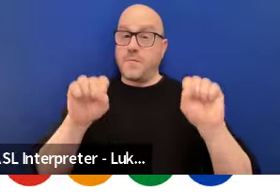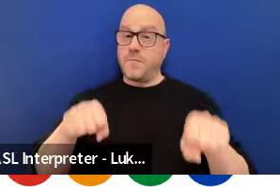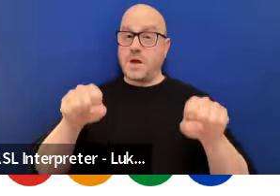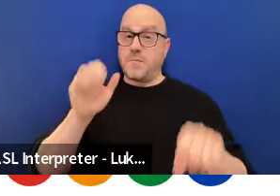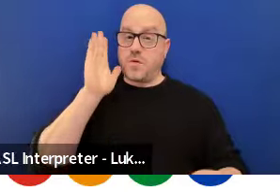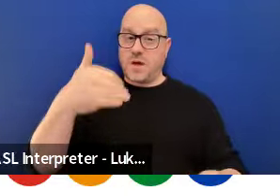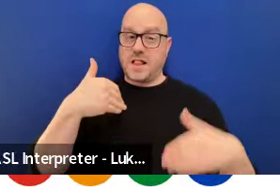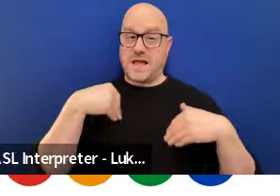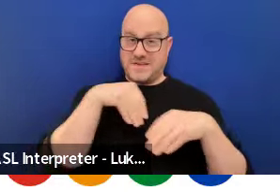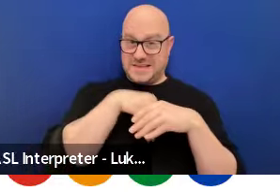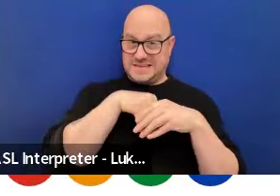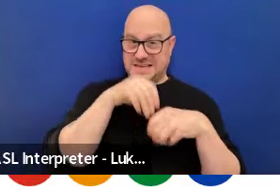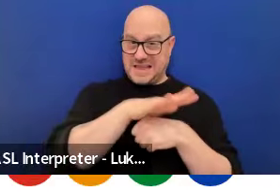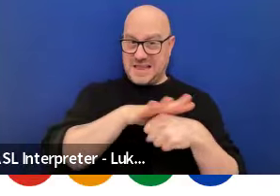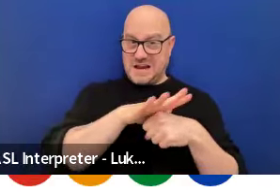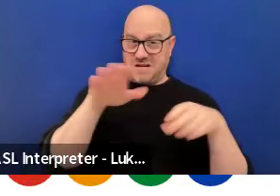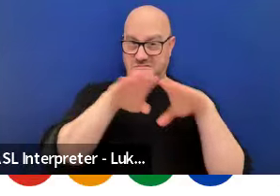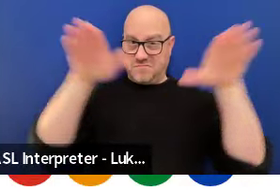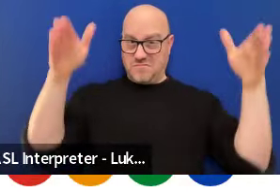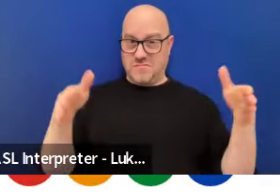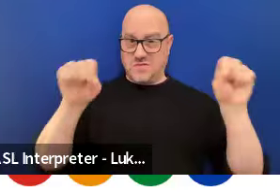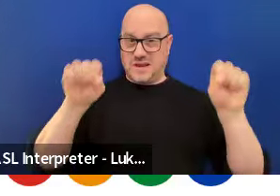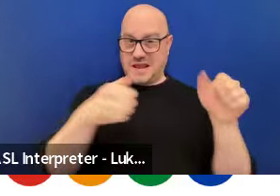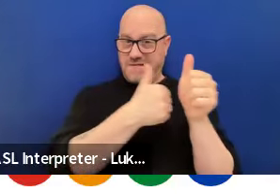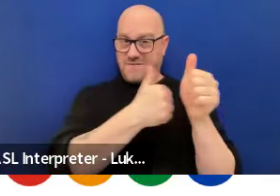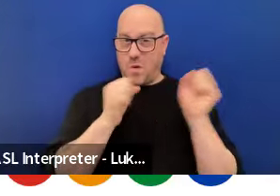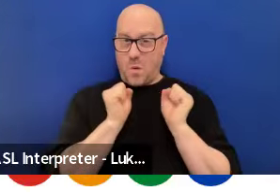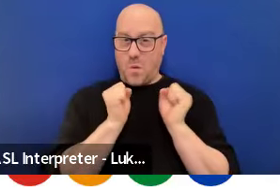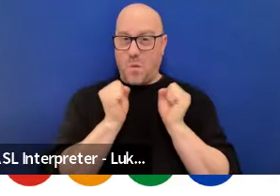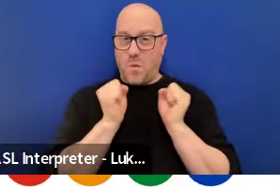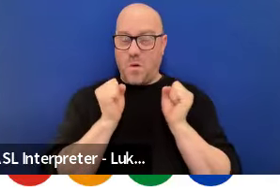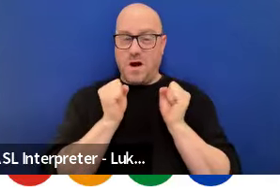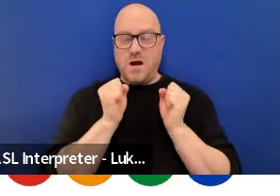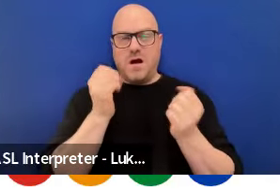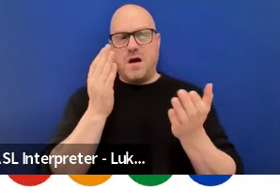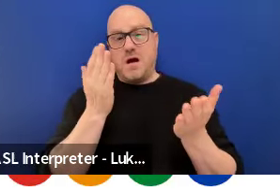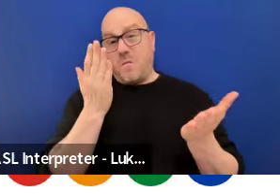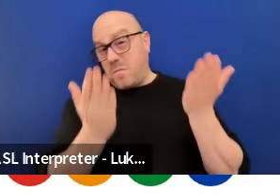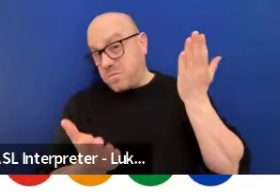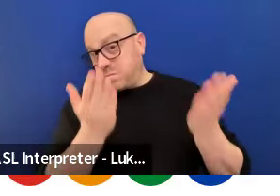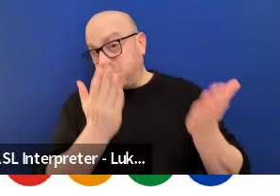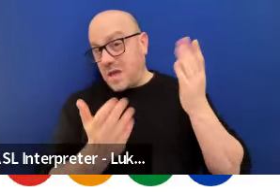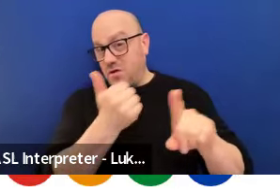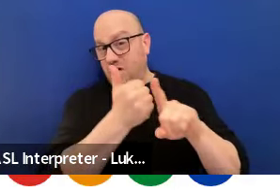DO YOU HAVE ANY PLANS TO -- WHEN YOU BUILD NEW STATIONS, WILL YOU POSSIBLY DO INSIDE AREAS SO PEOPLE